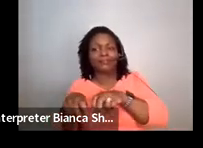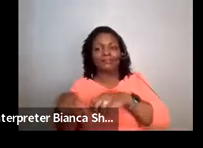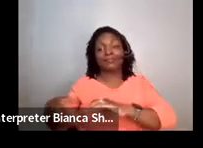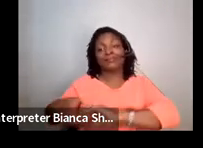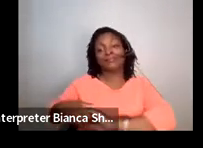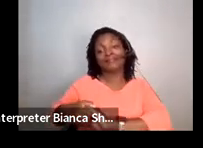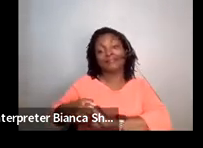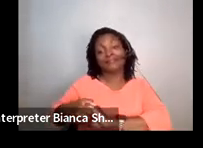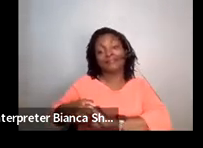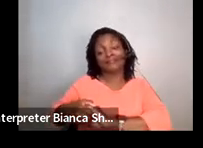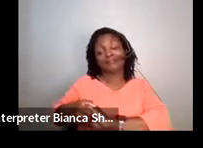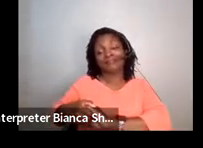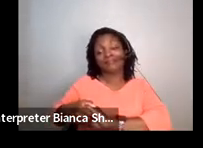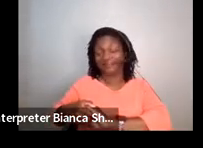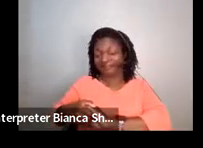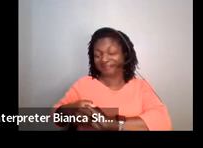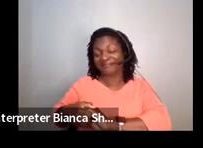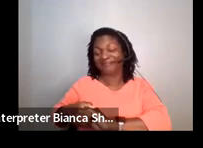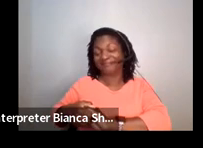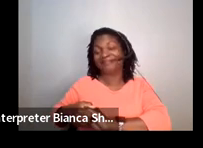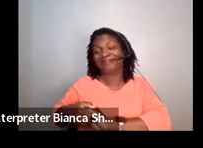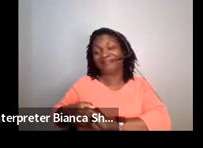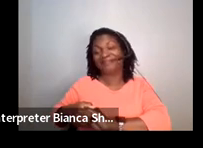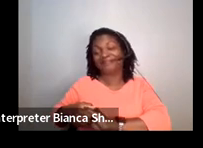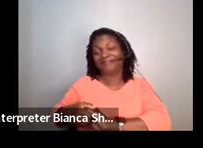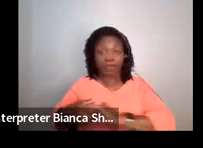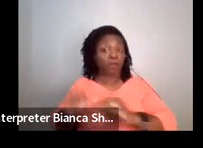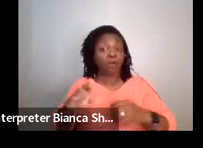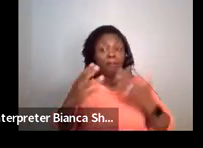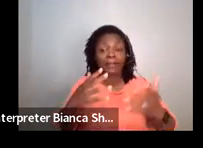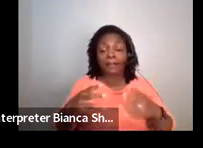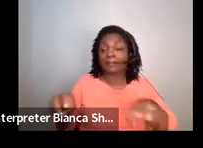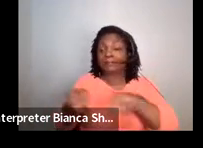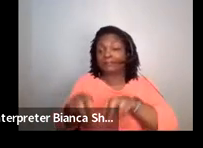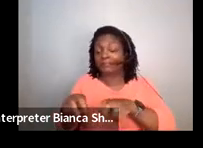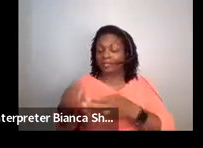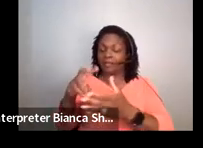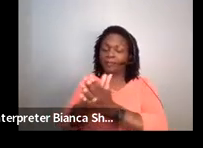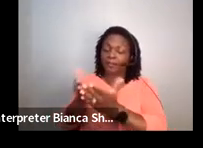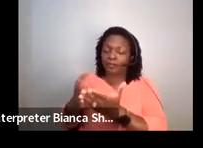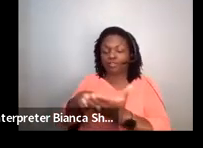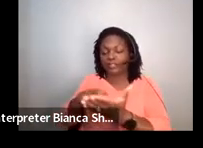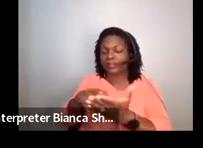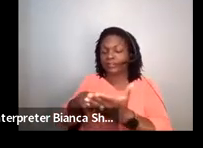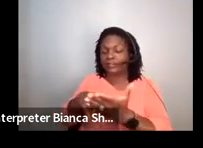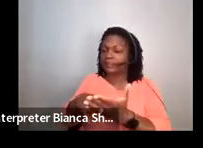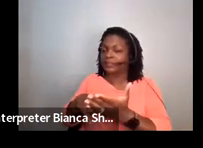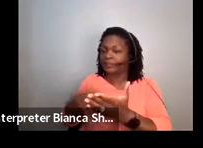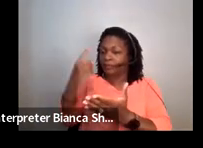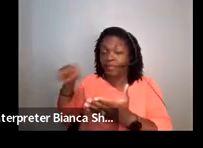All kinds of ways to create safe spaces for those affected so that caregivers can connect and feel valued.